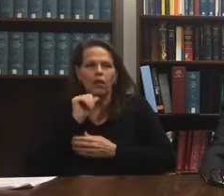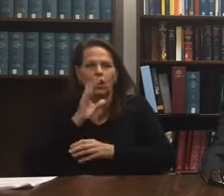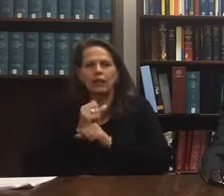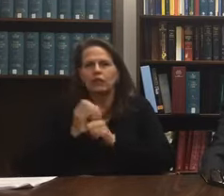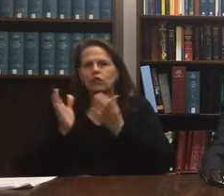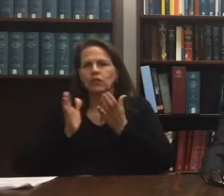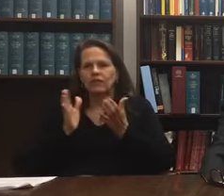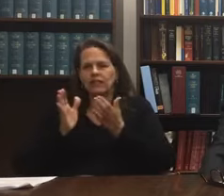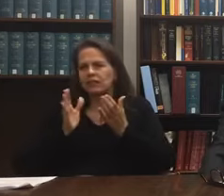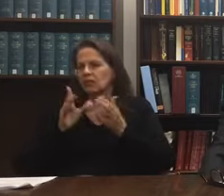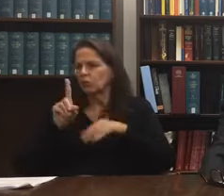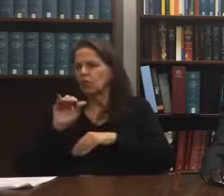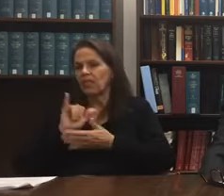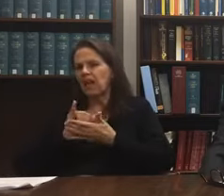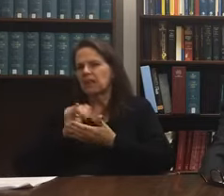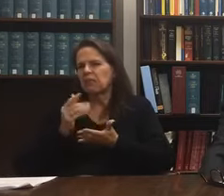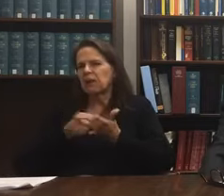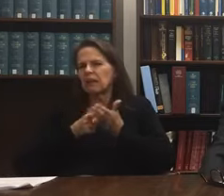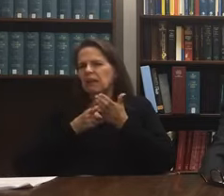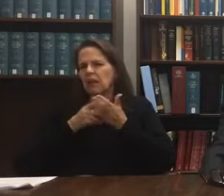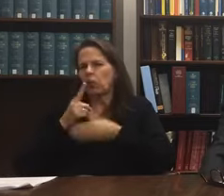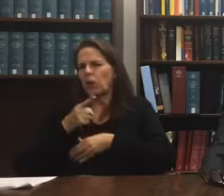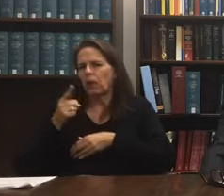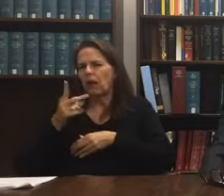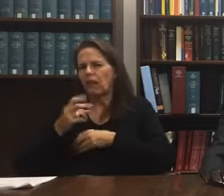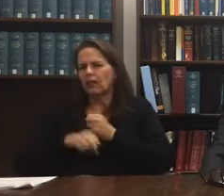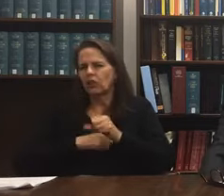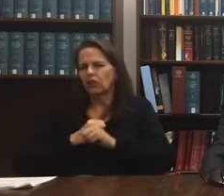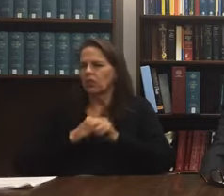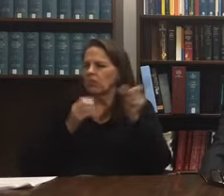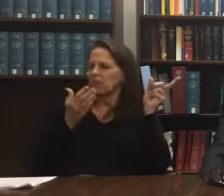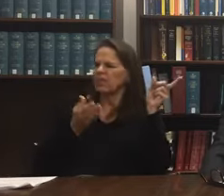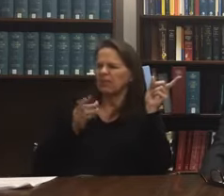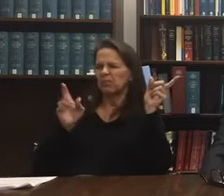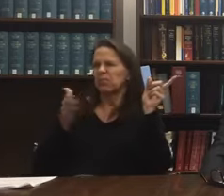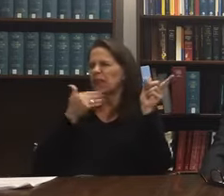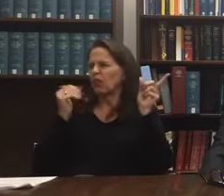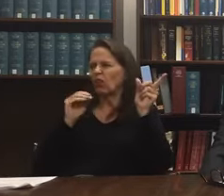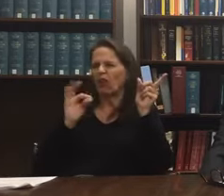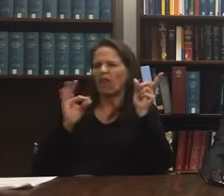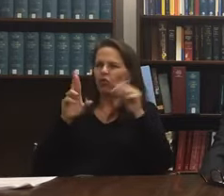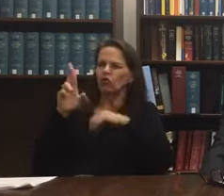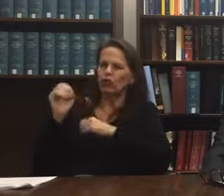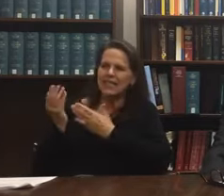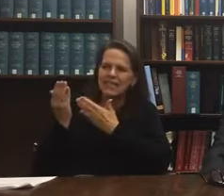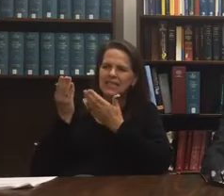year and a half or longer you're better to resubmissions that are never exactly